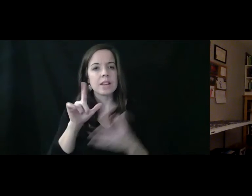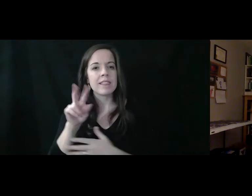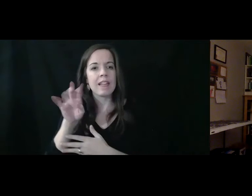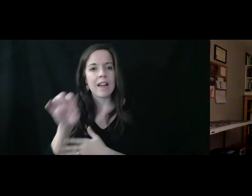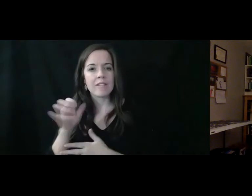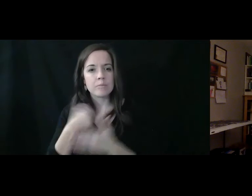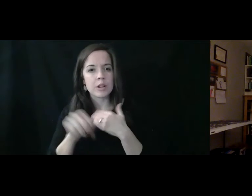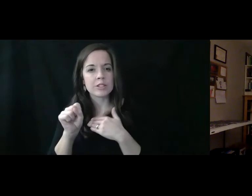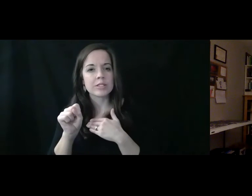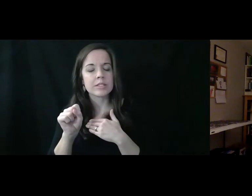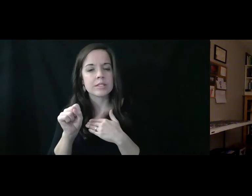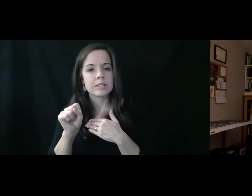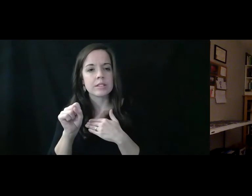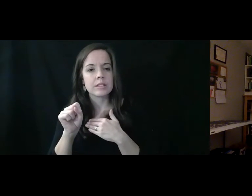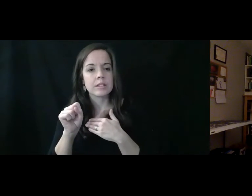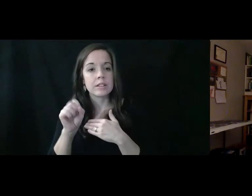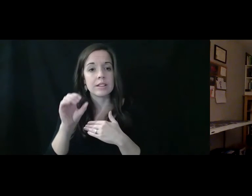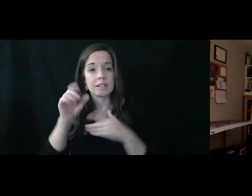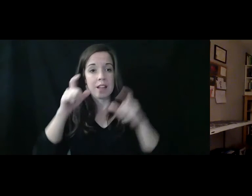Even at the optometrist’s, the numbers don’t match.